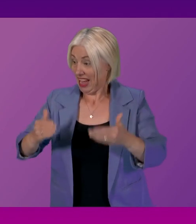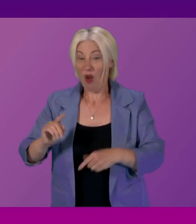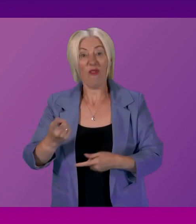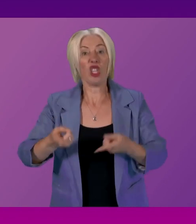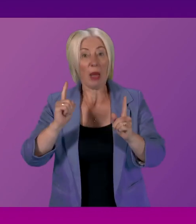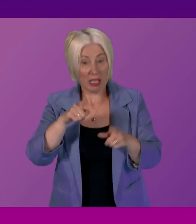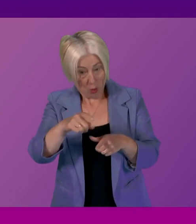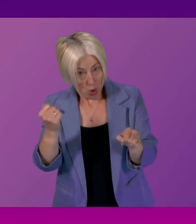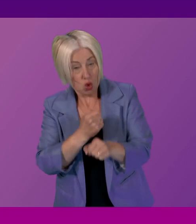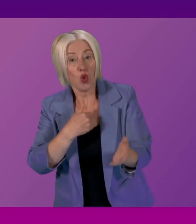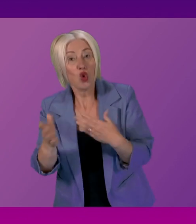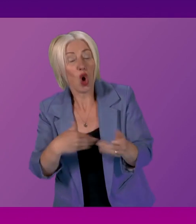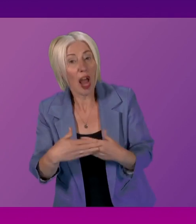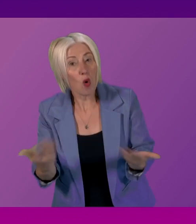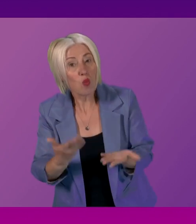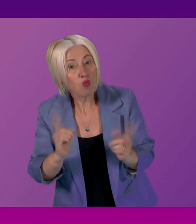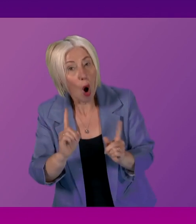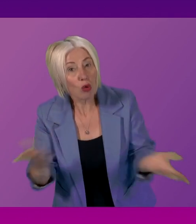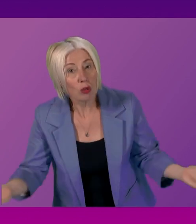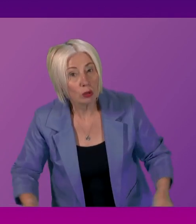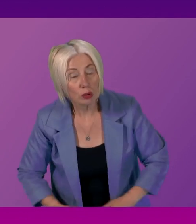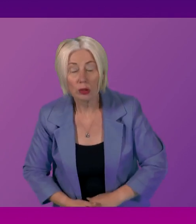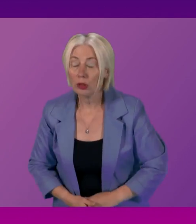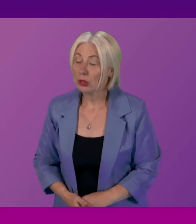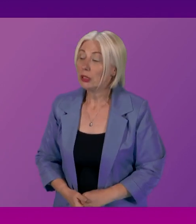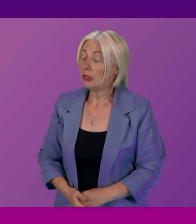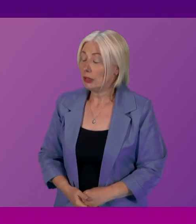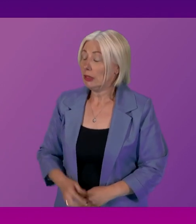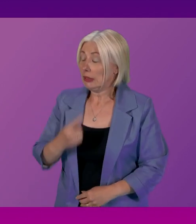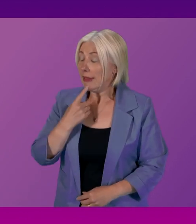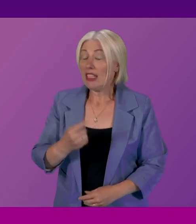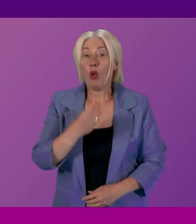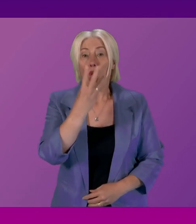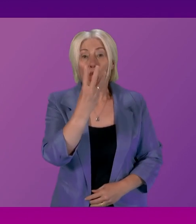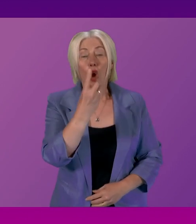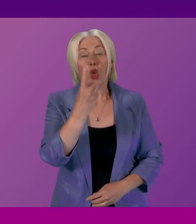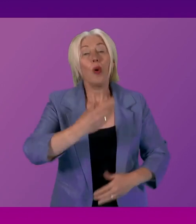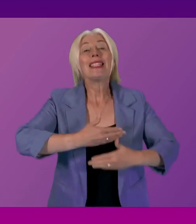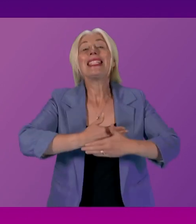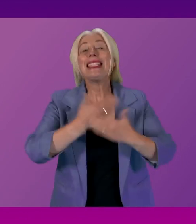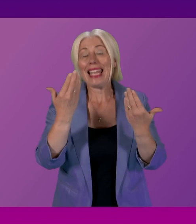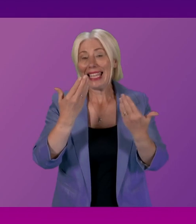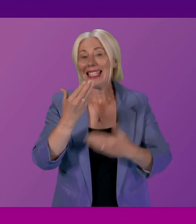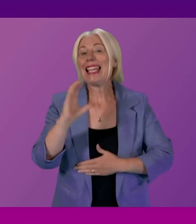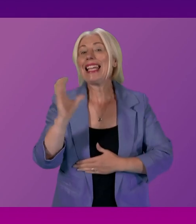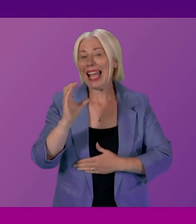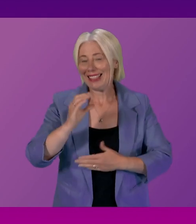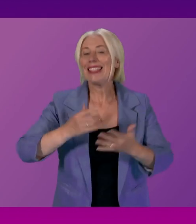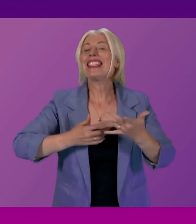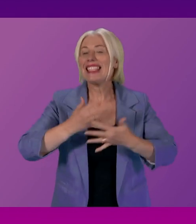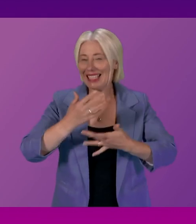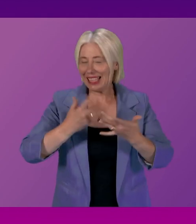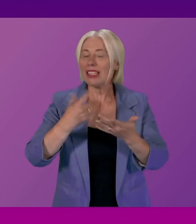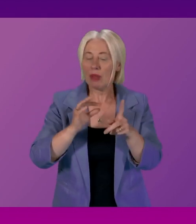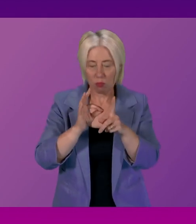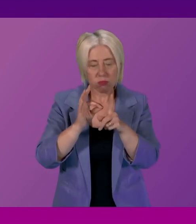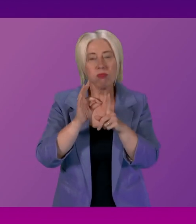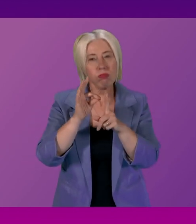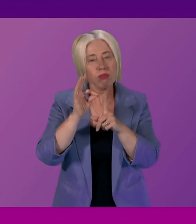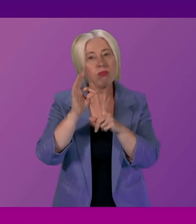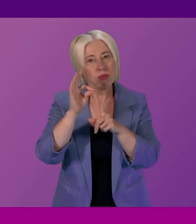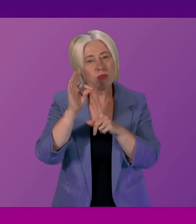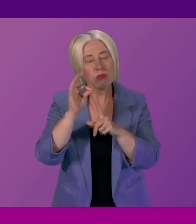As I have referenced, the 31-day cancer stat has improved on that of the previous quarter.